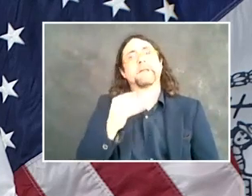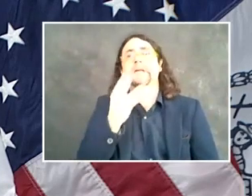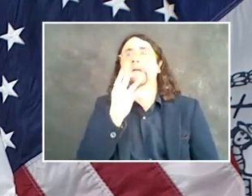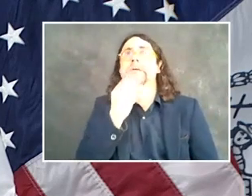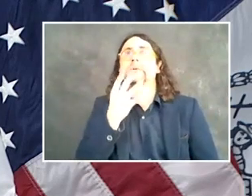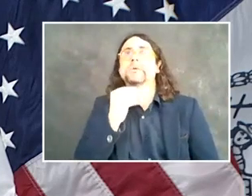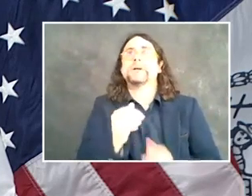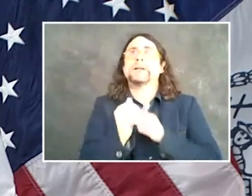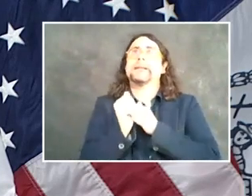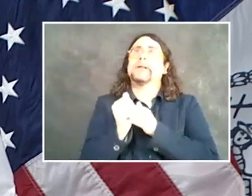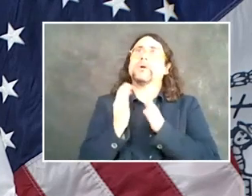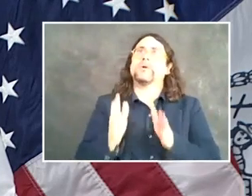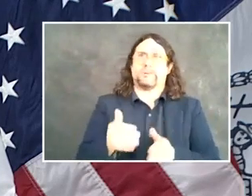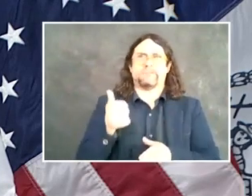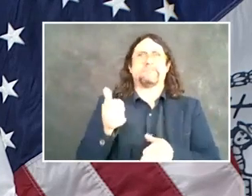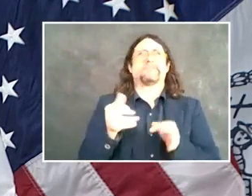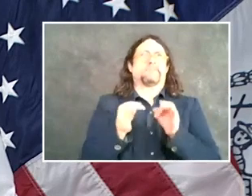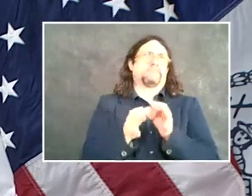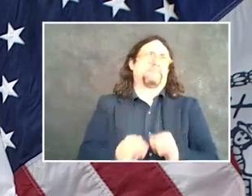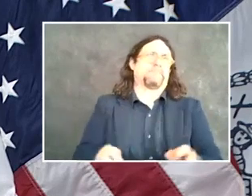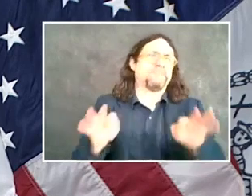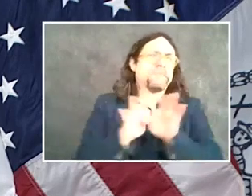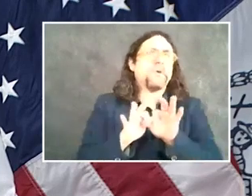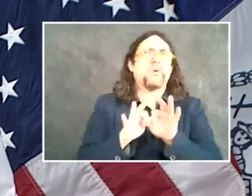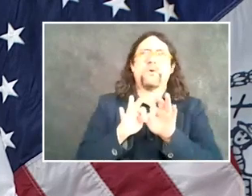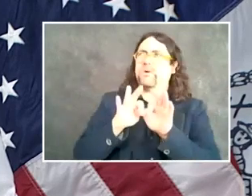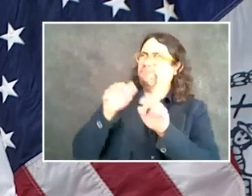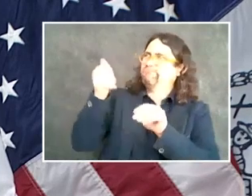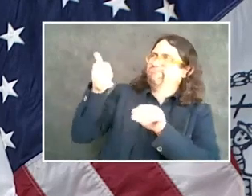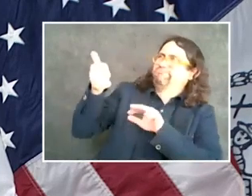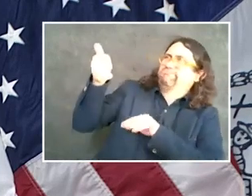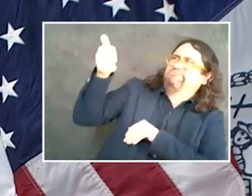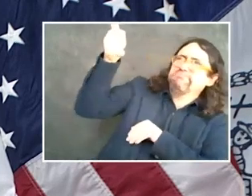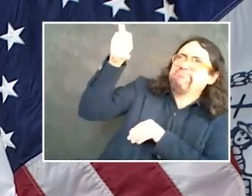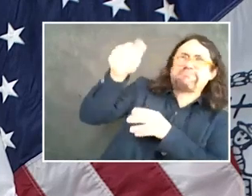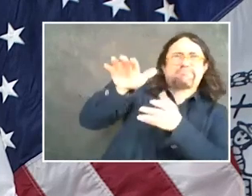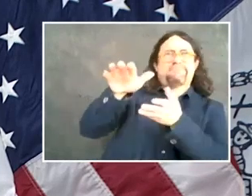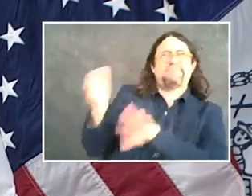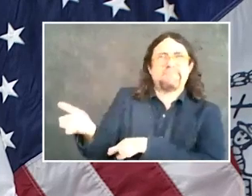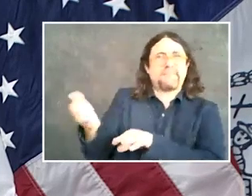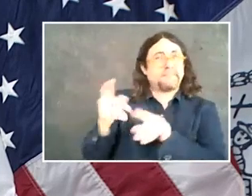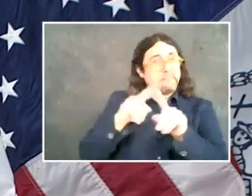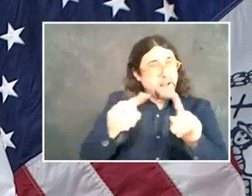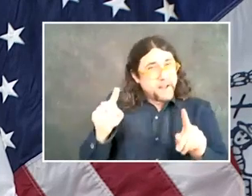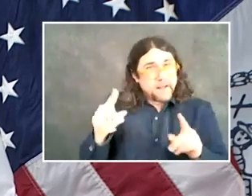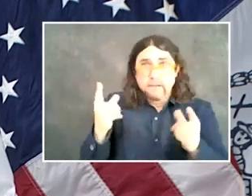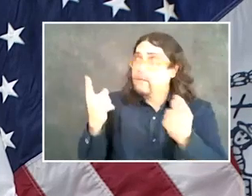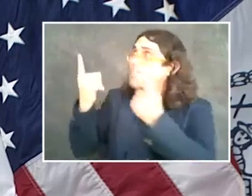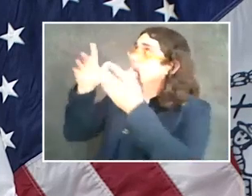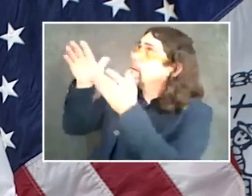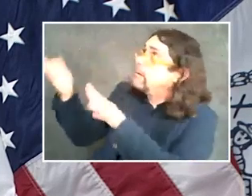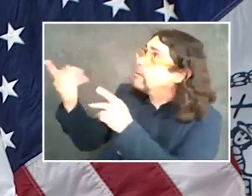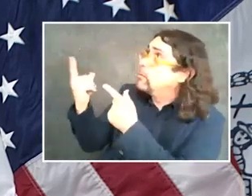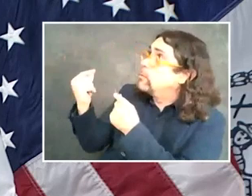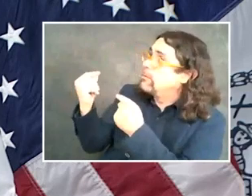AFTER ALL THE WARNINGS, SOMETHING OF THIS SIZE WOULD